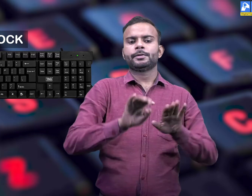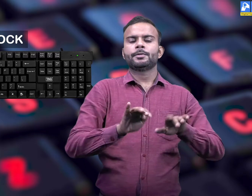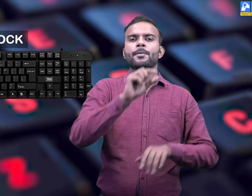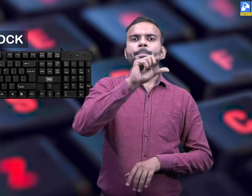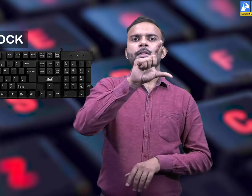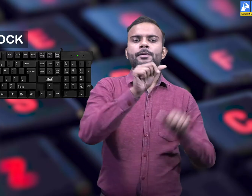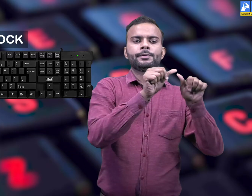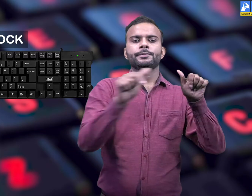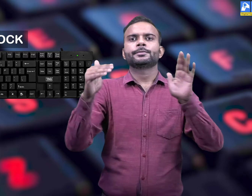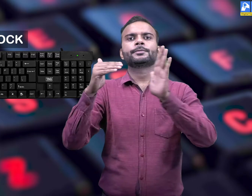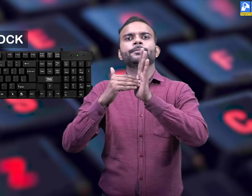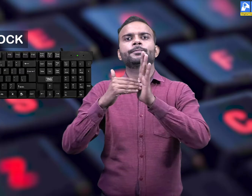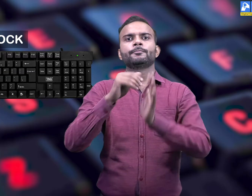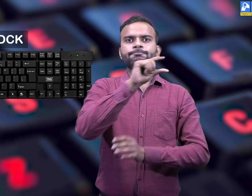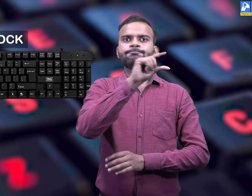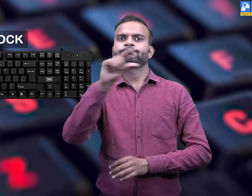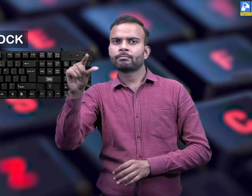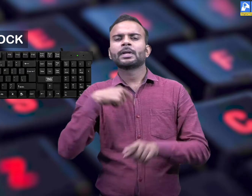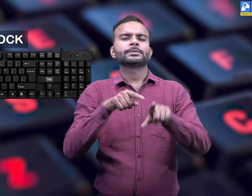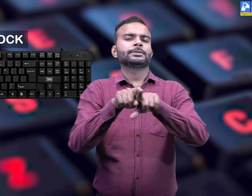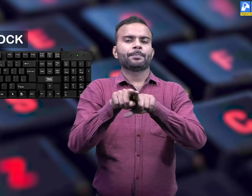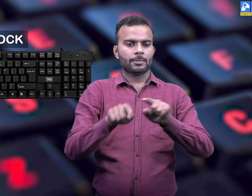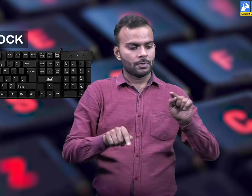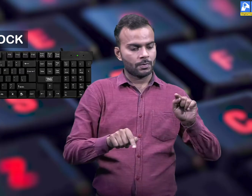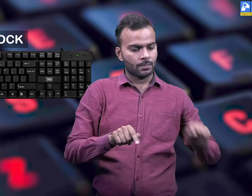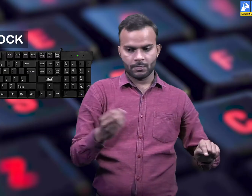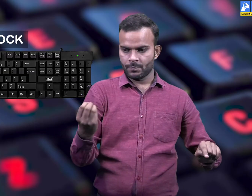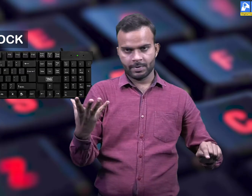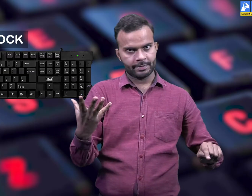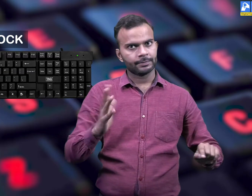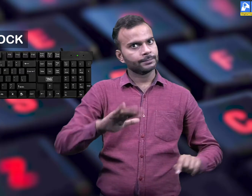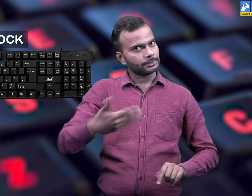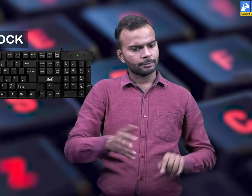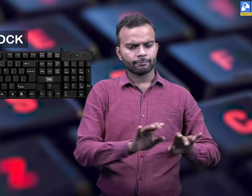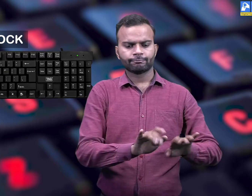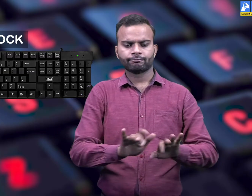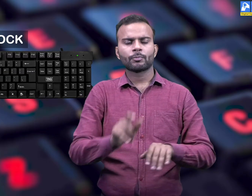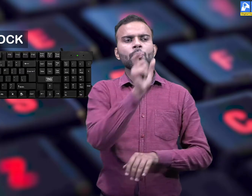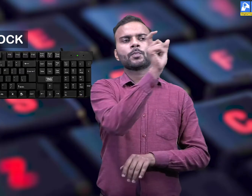Caps lock key is used to type capital letters. When you type a word when caps lock key is on